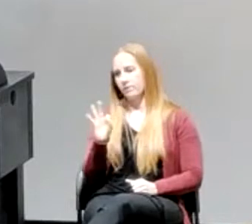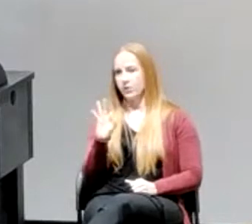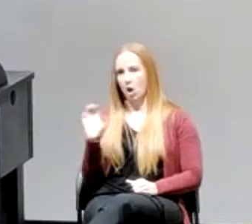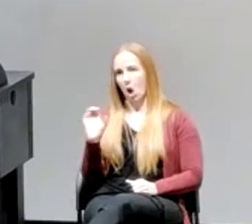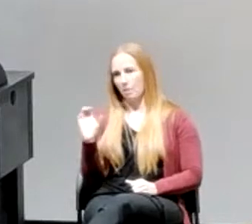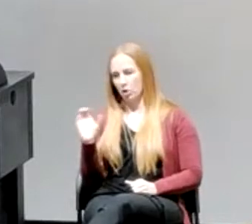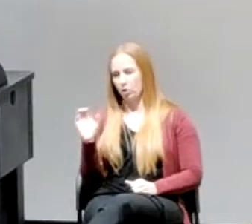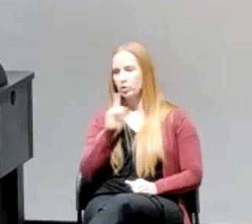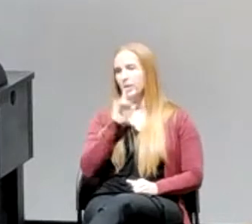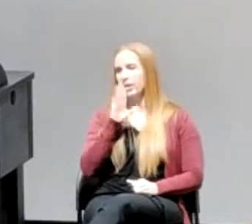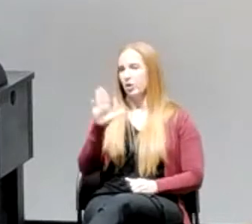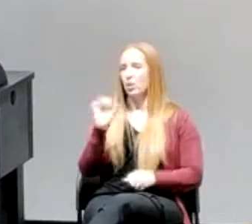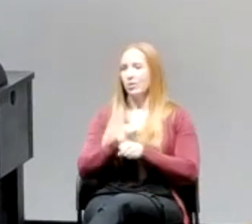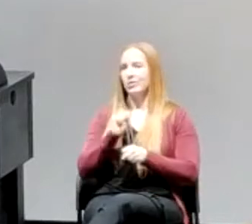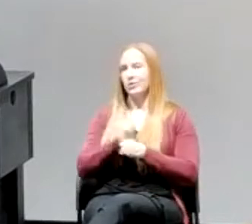And specifically I'll share with you the priority